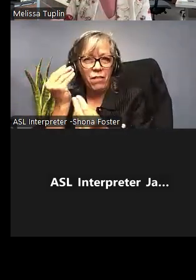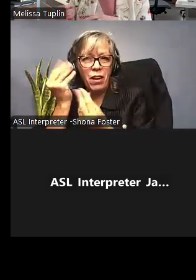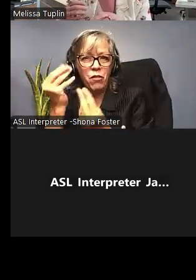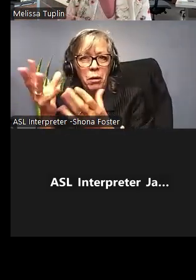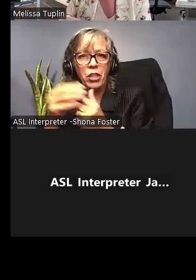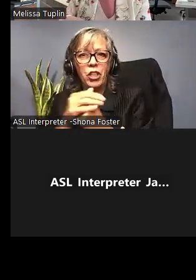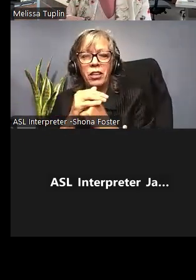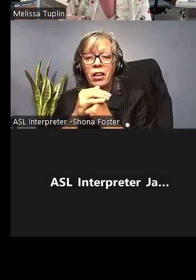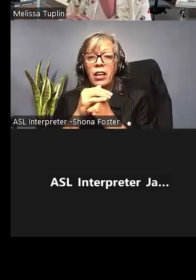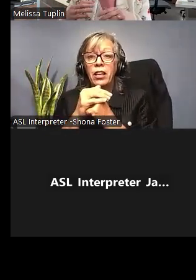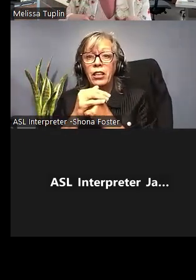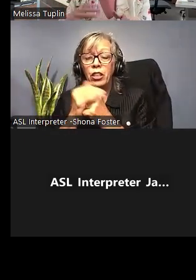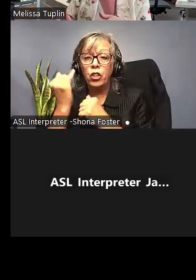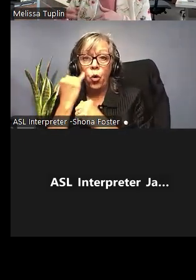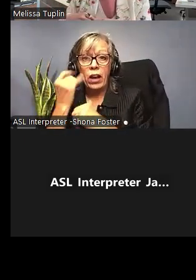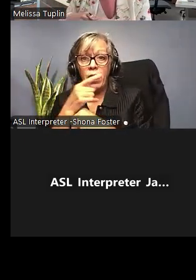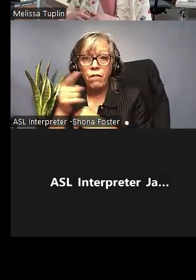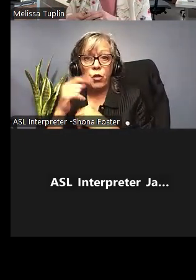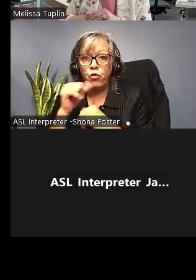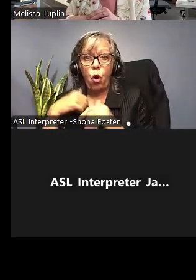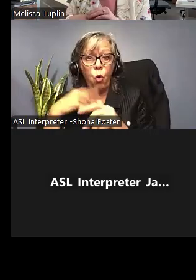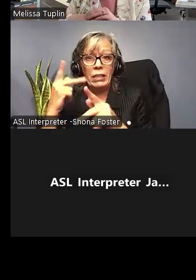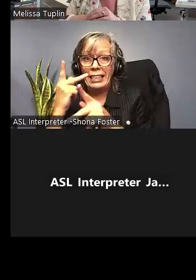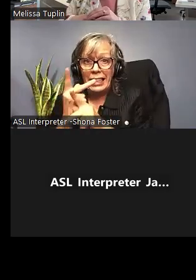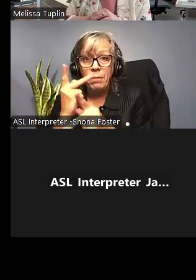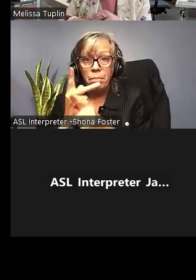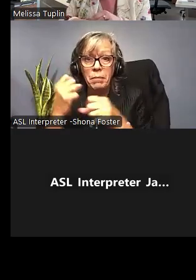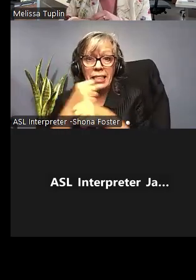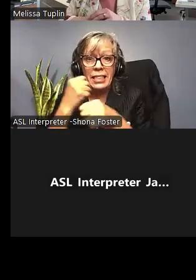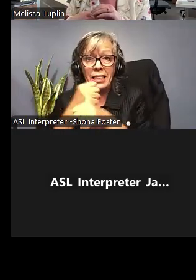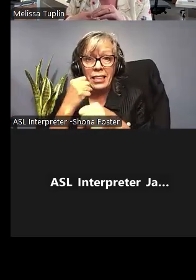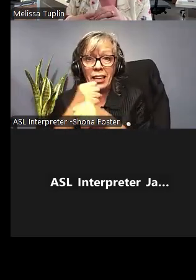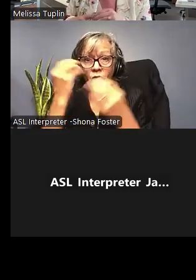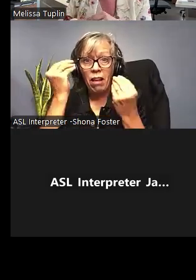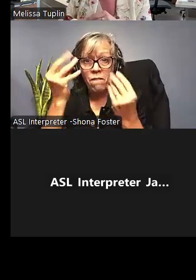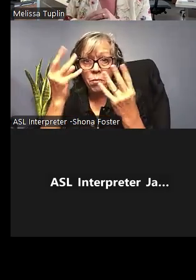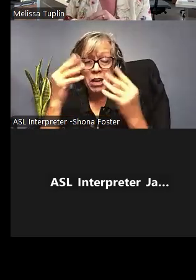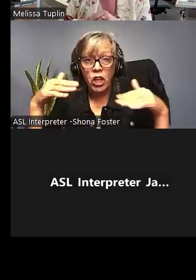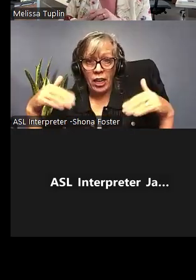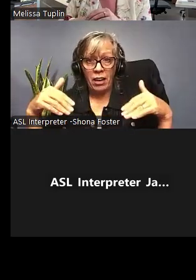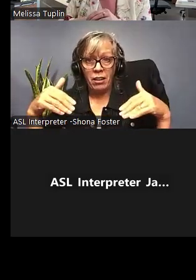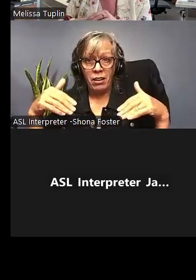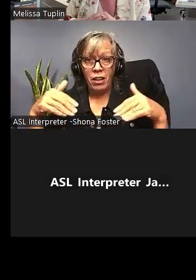currently collect and maintain statistical data on your programming, you will need to make a plan